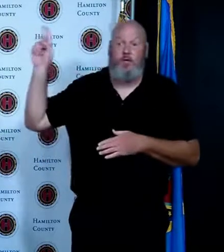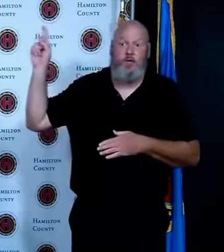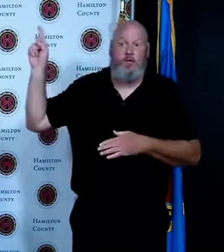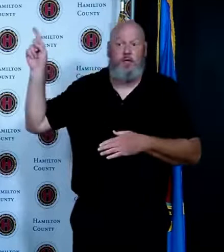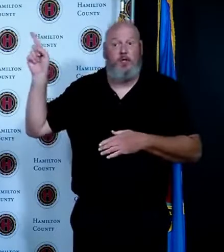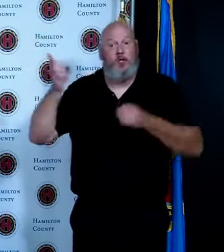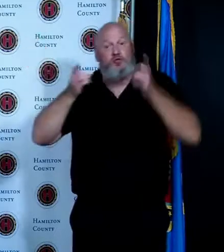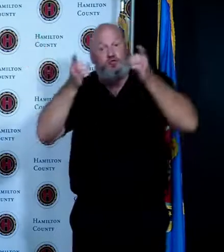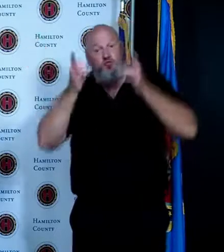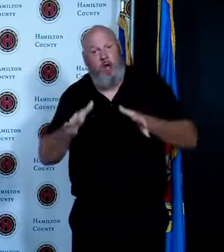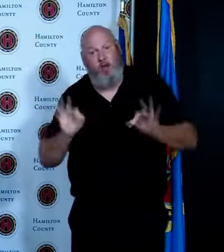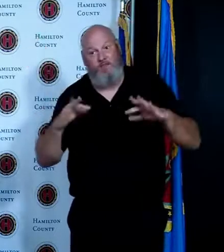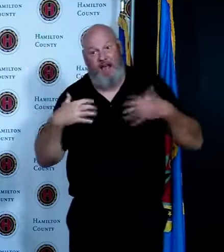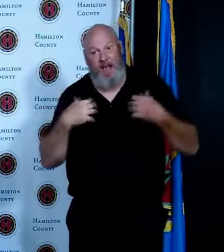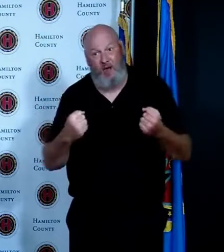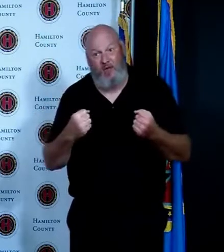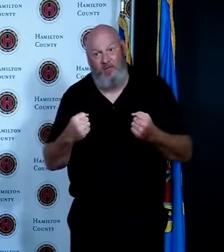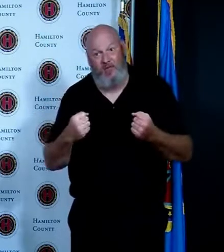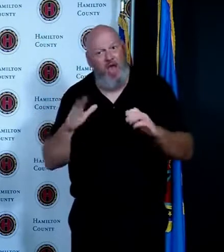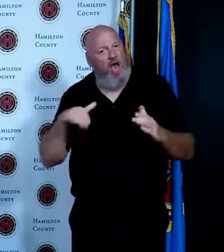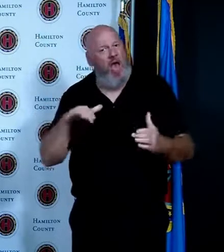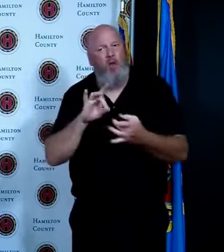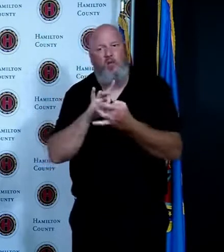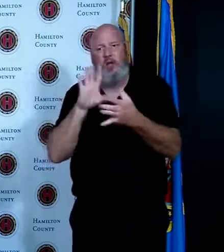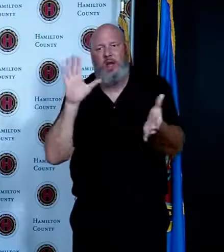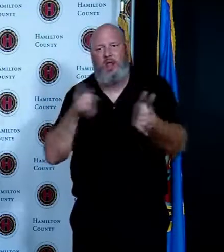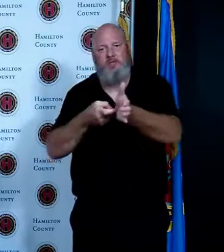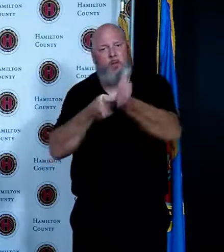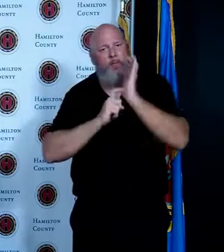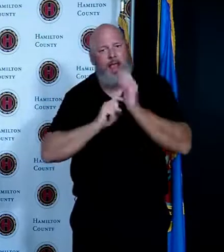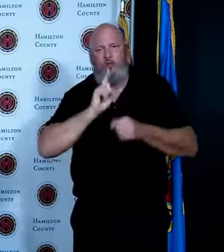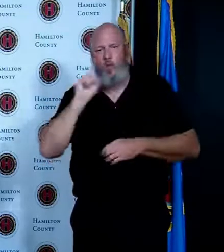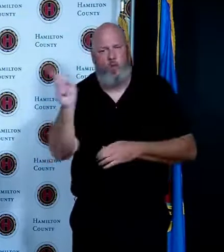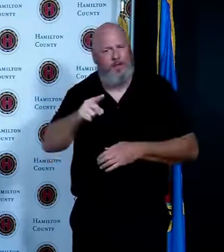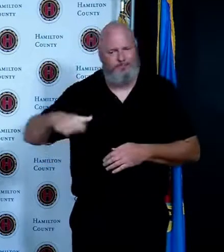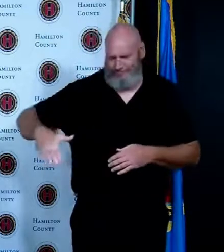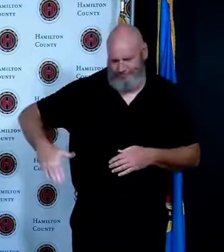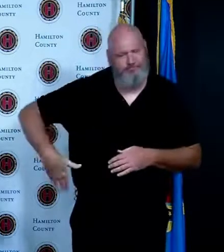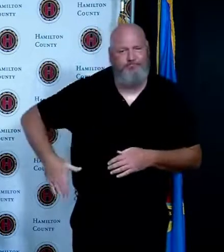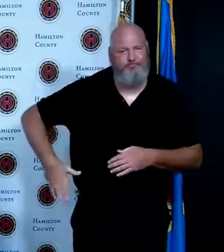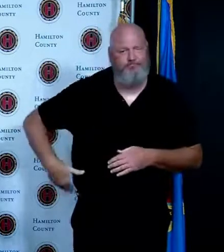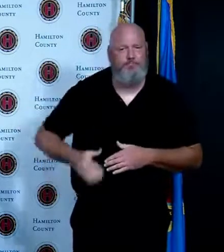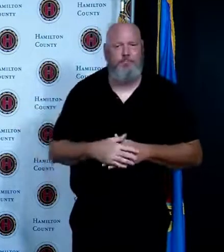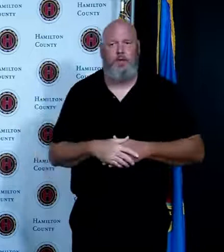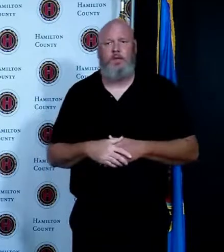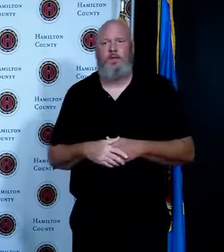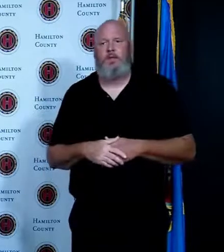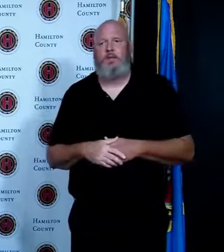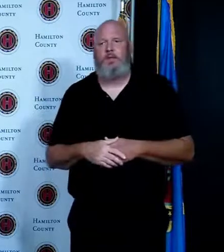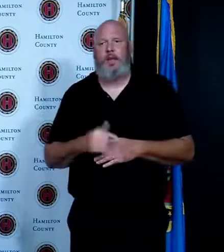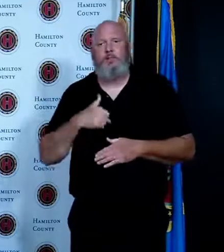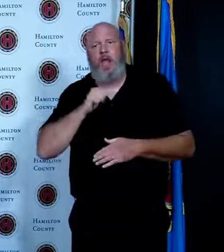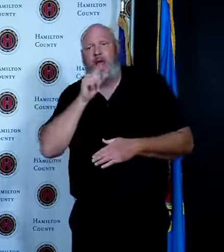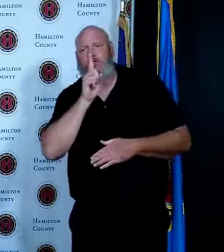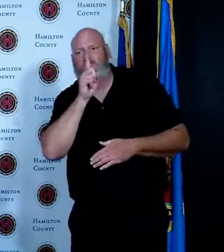don't know all the specifics and what sections of code we will be utilizing for enforcement so I think I need to see some of that and then work with our